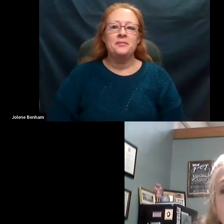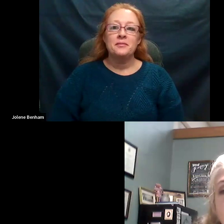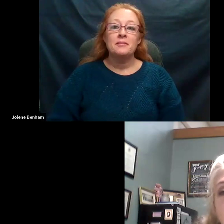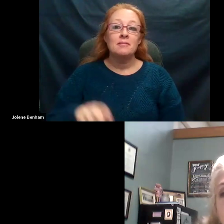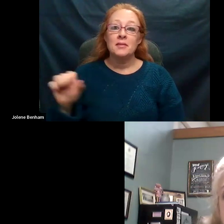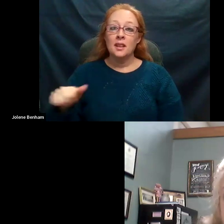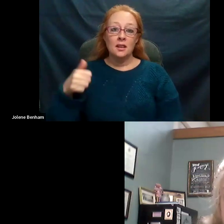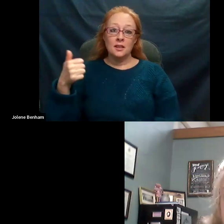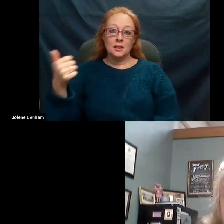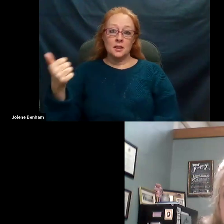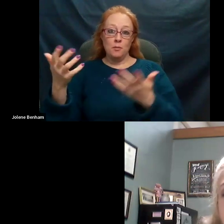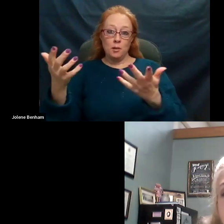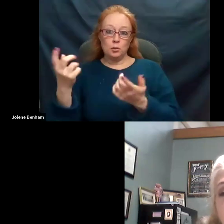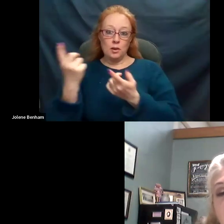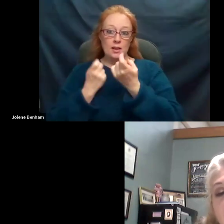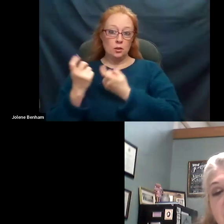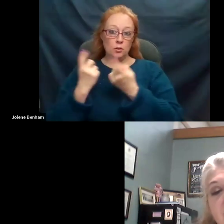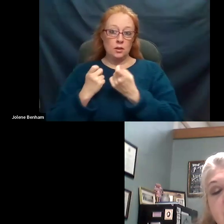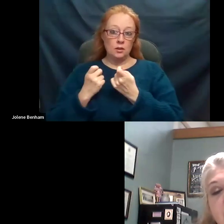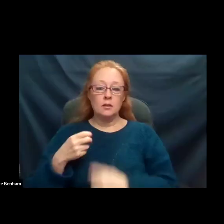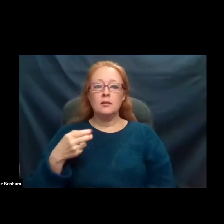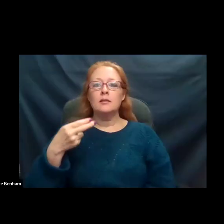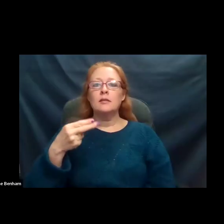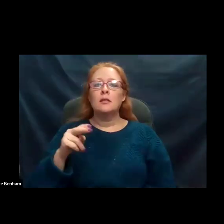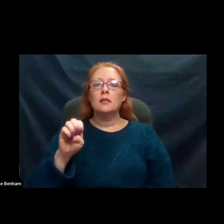Still muted, Heather if you're talking.